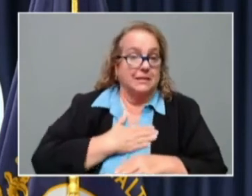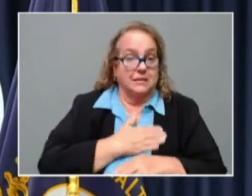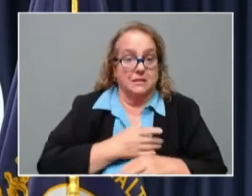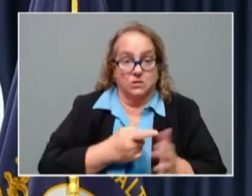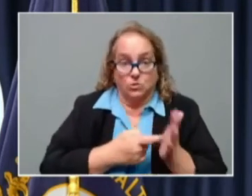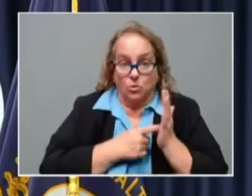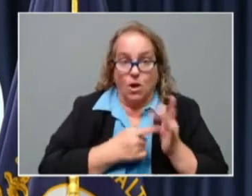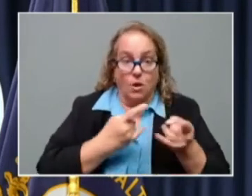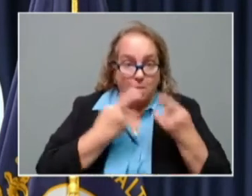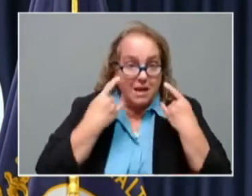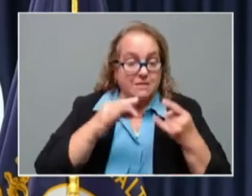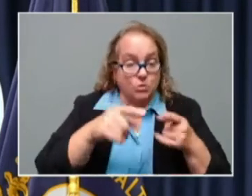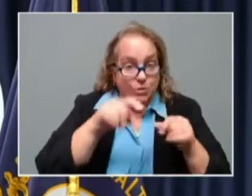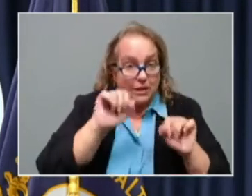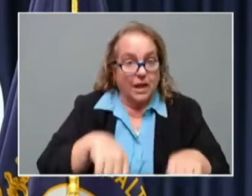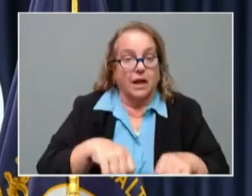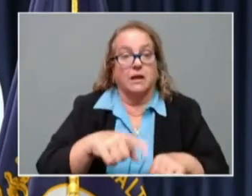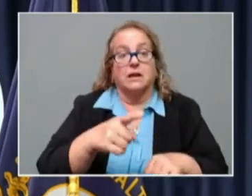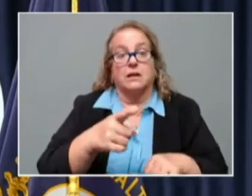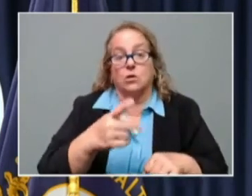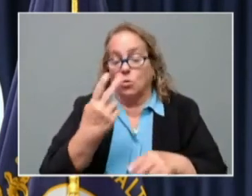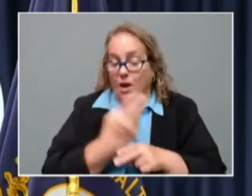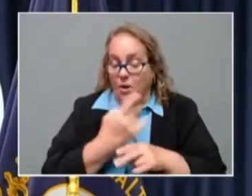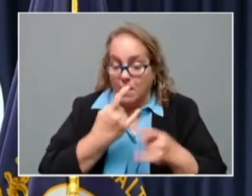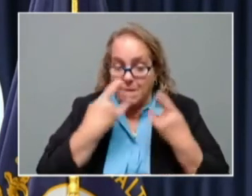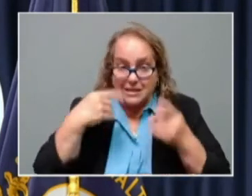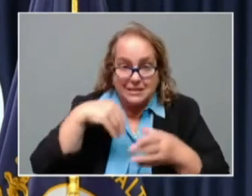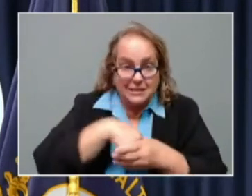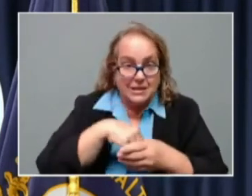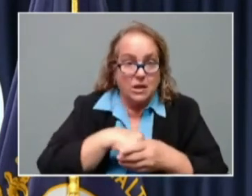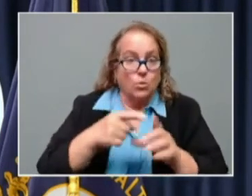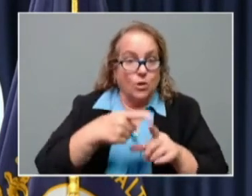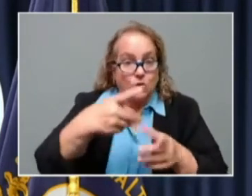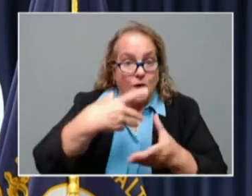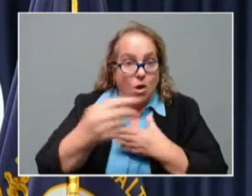masks inside when you're out of the home and in public. I will say, I think